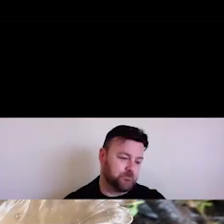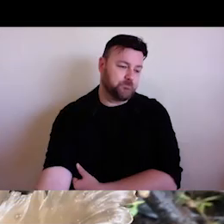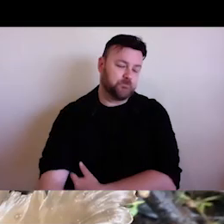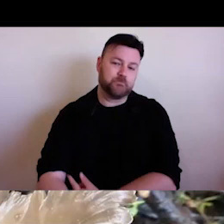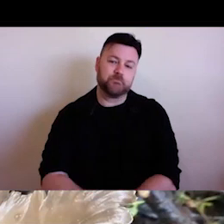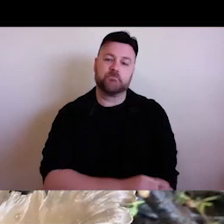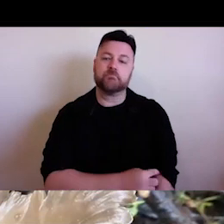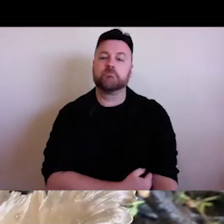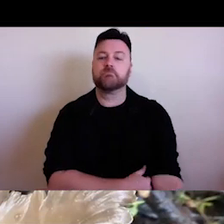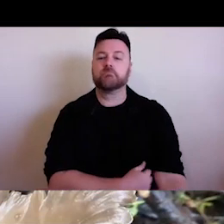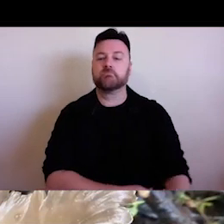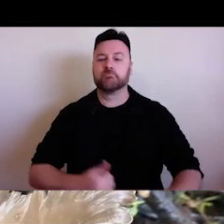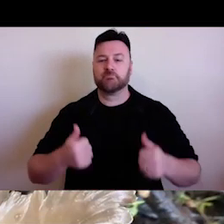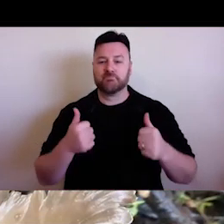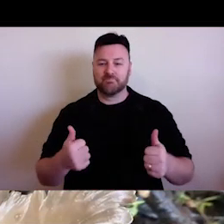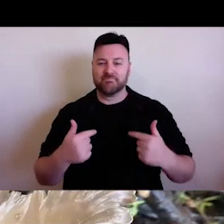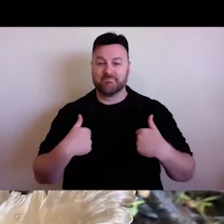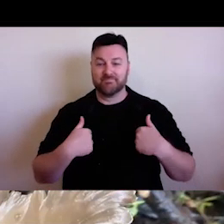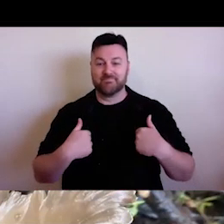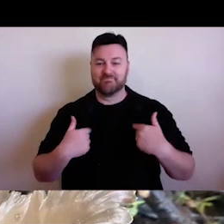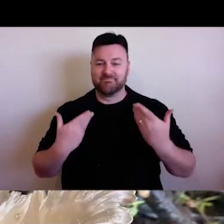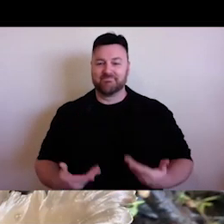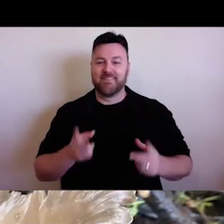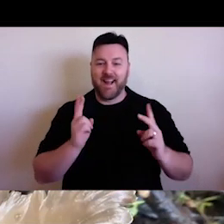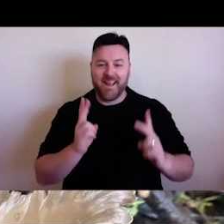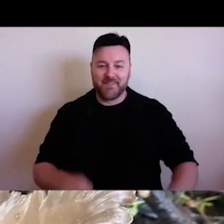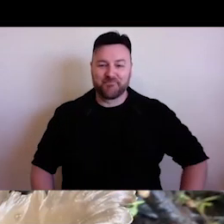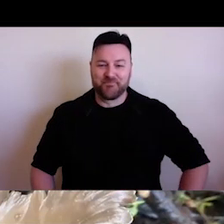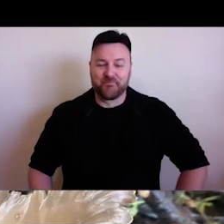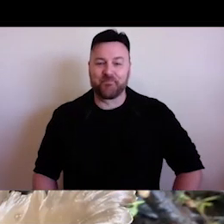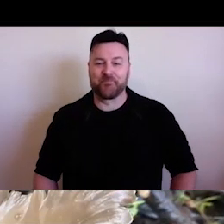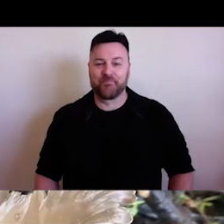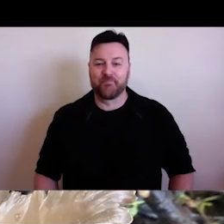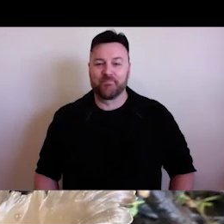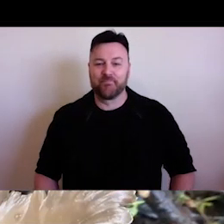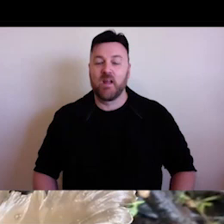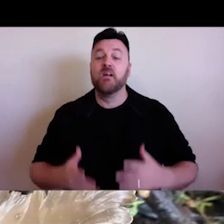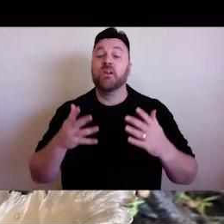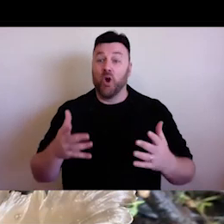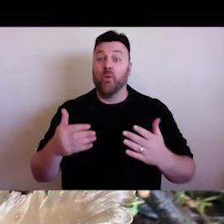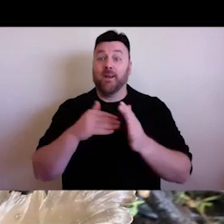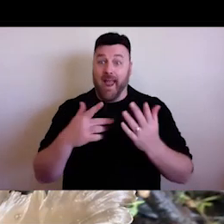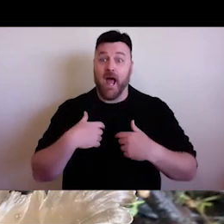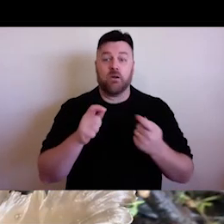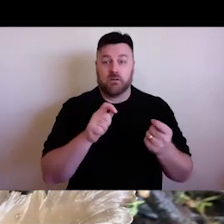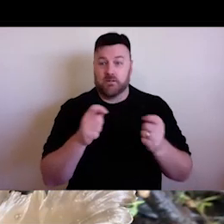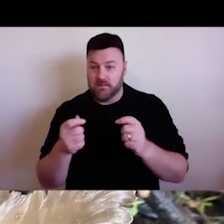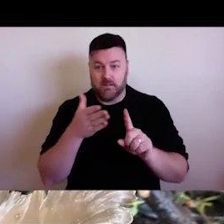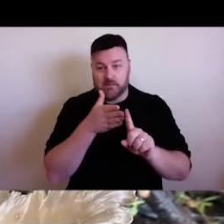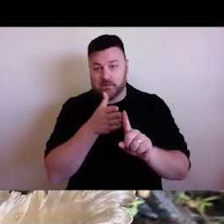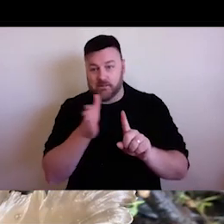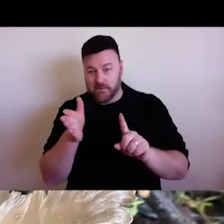back with me folks. So, as we pivot to the second facet of today's